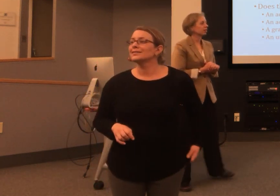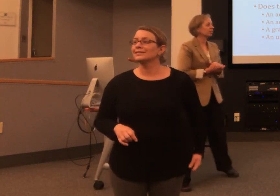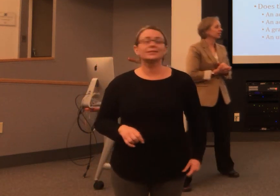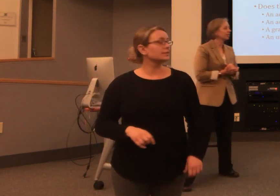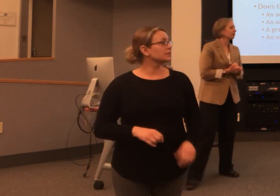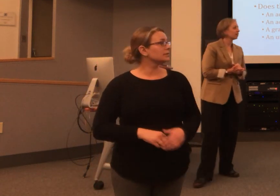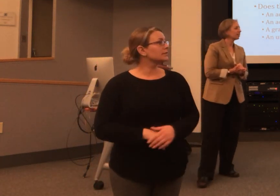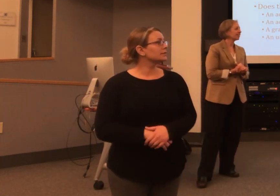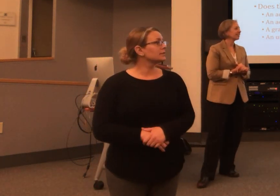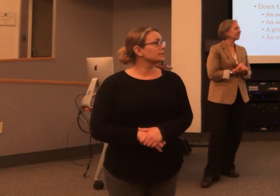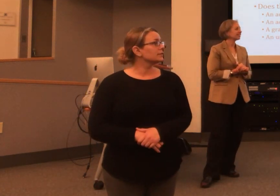Sorry about that.